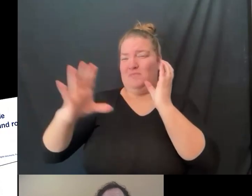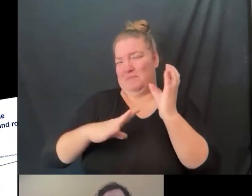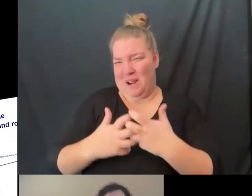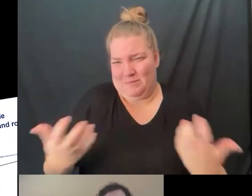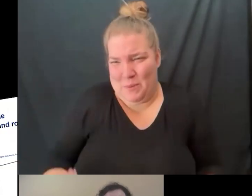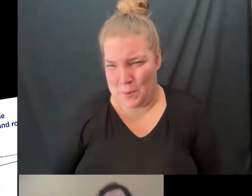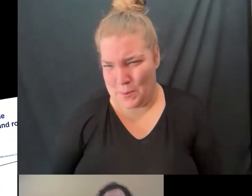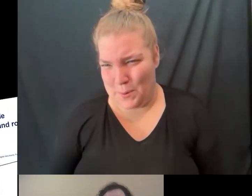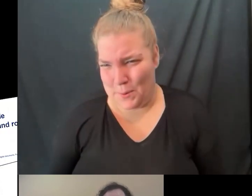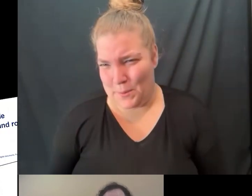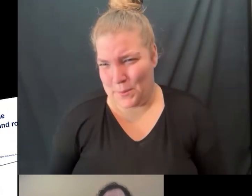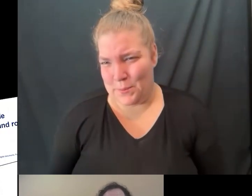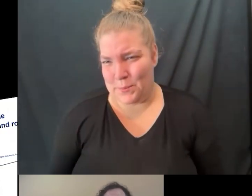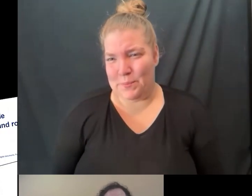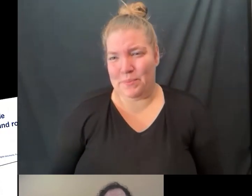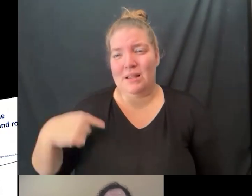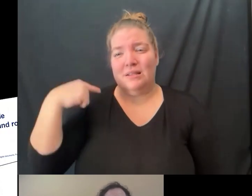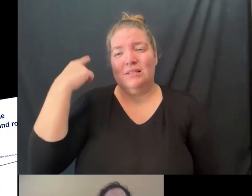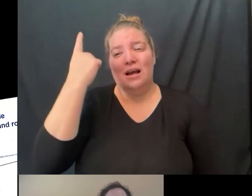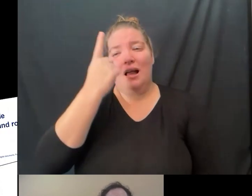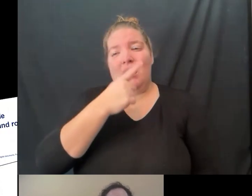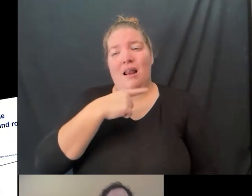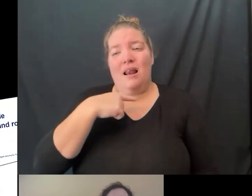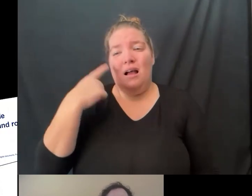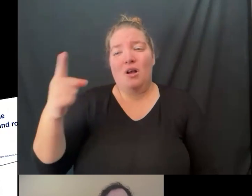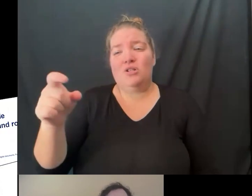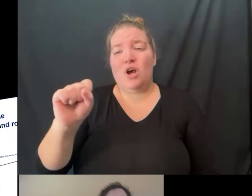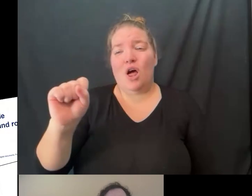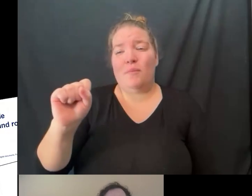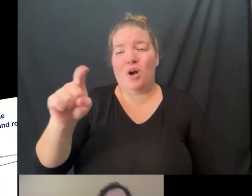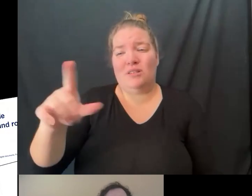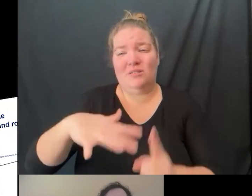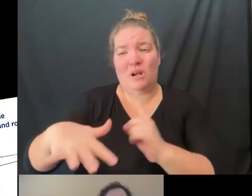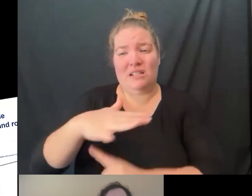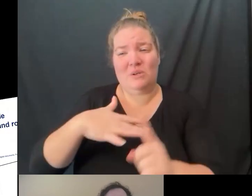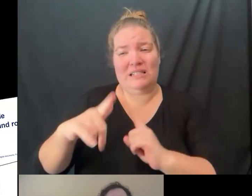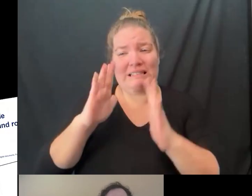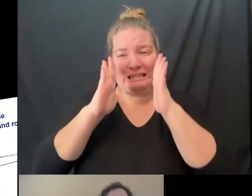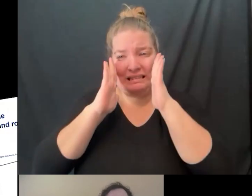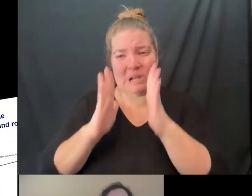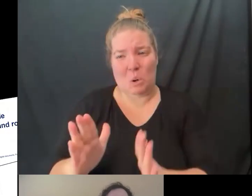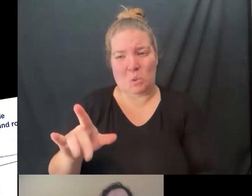conforms when it really doesn't. But it sounds like, Solomon, you're dealing with, not an edge case, but really egregious failures.